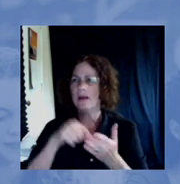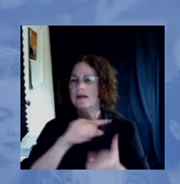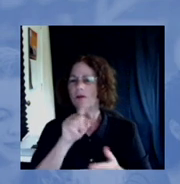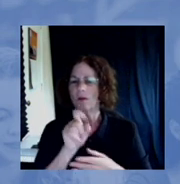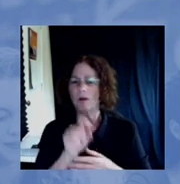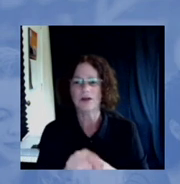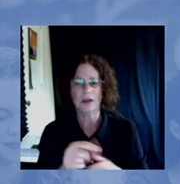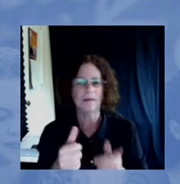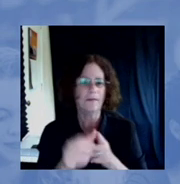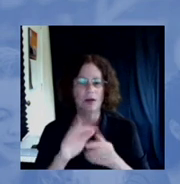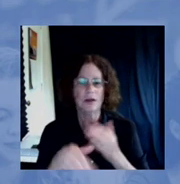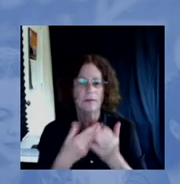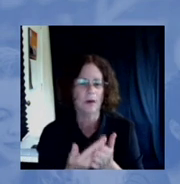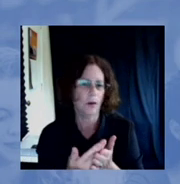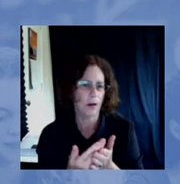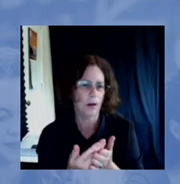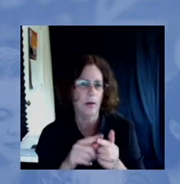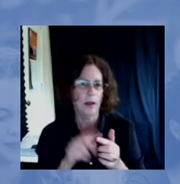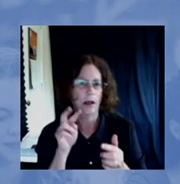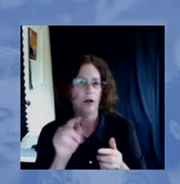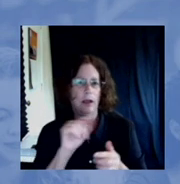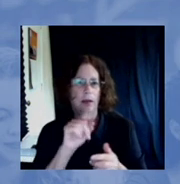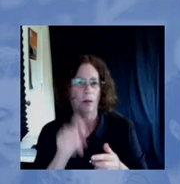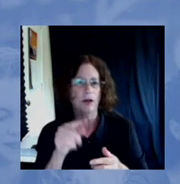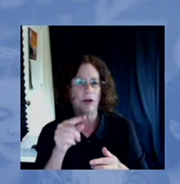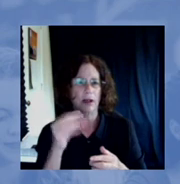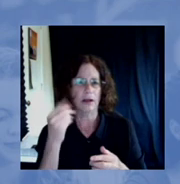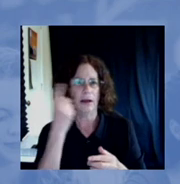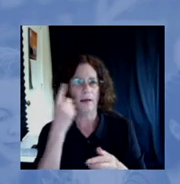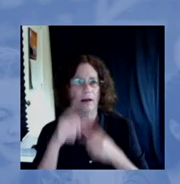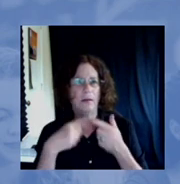AND WHEN I LOOK AT THIS QUESTION AND THINK ABOUT IT I THINK ABOUT THE URGENCY OF THE